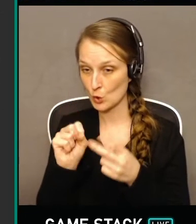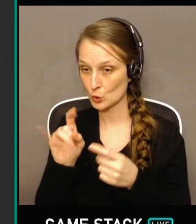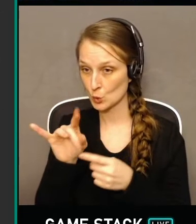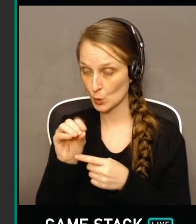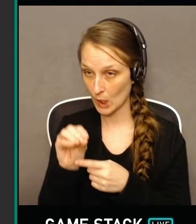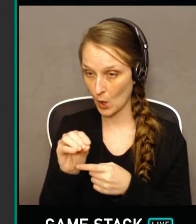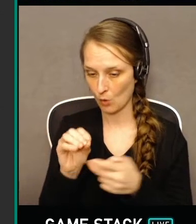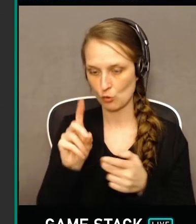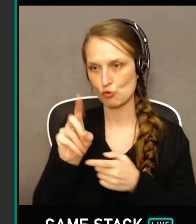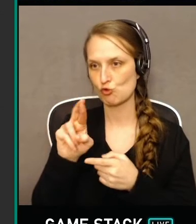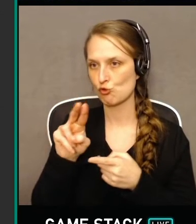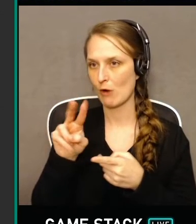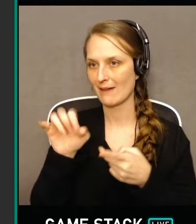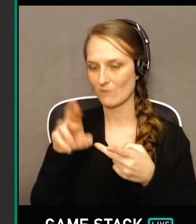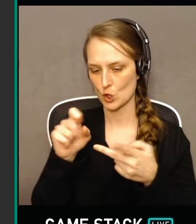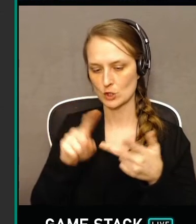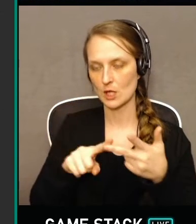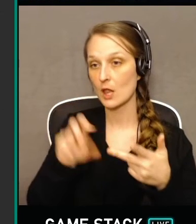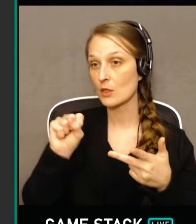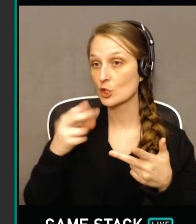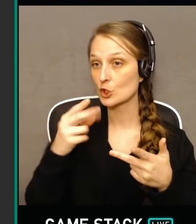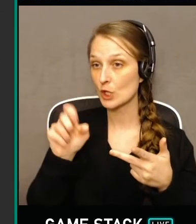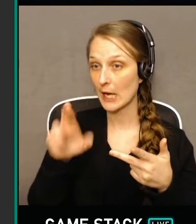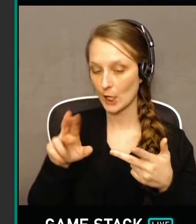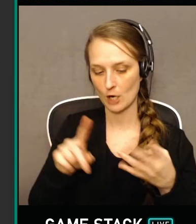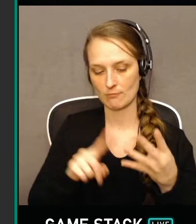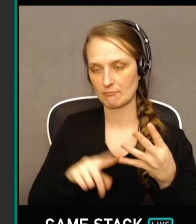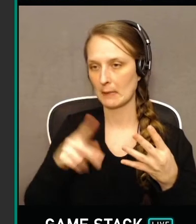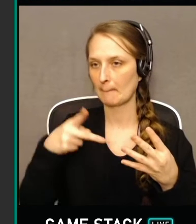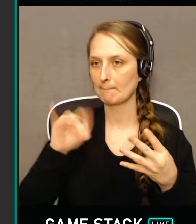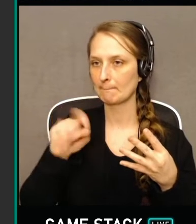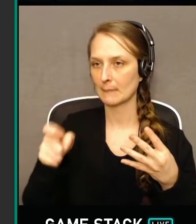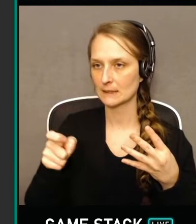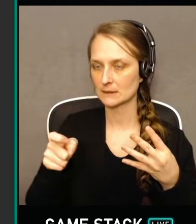the shader compiler you want to use and Pix. What's next?